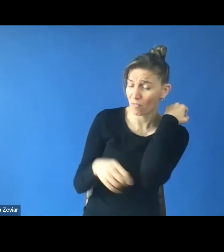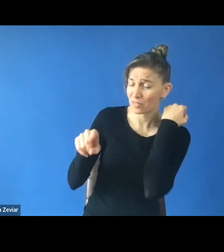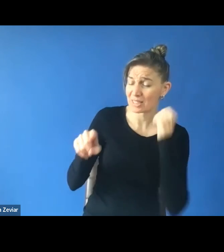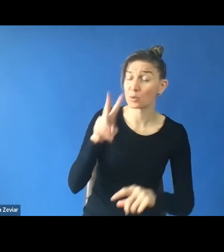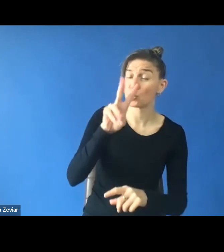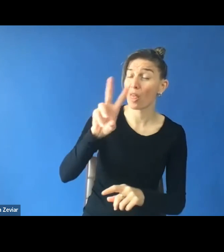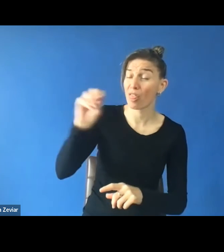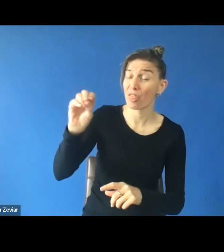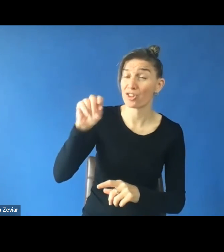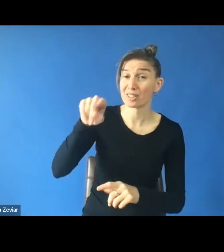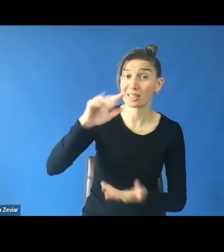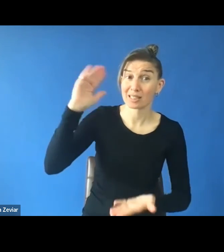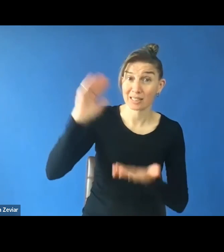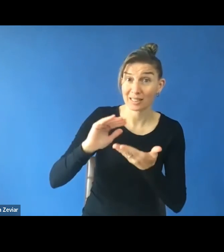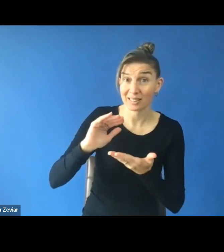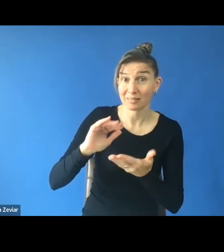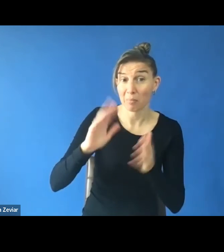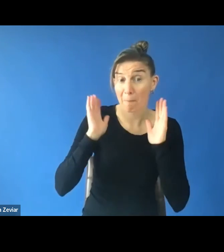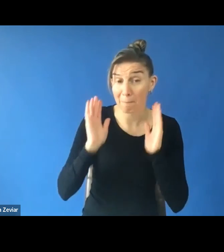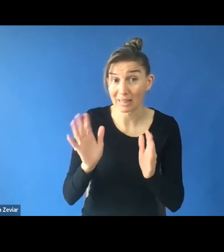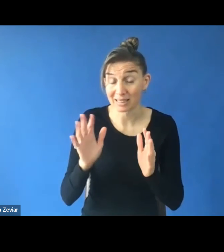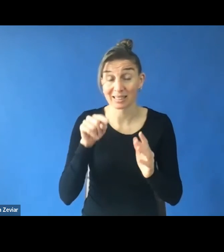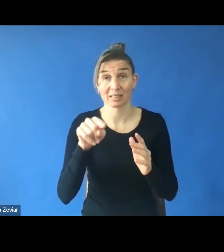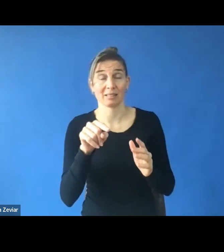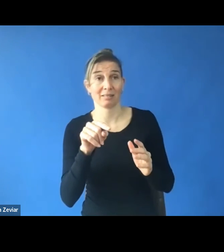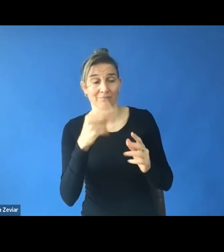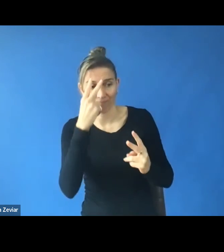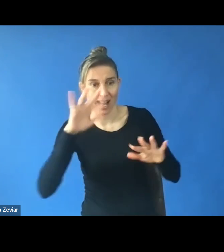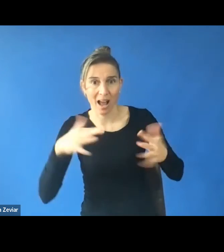And as we heard, businesses play a key role for an inclusive society.